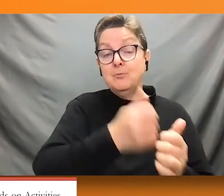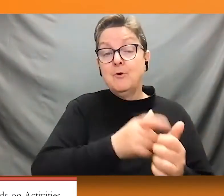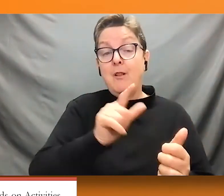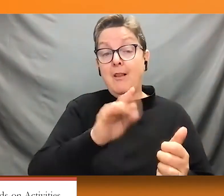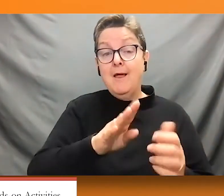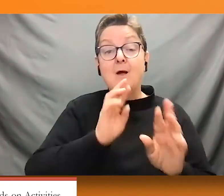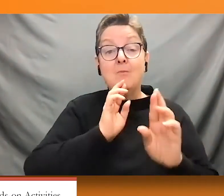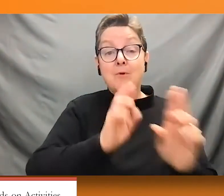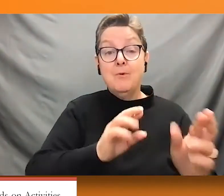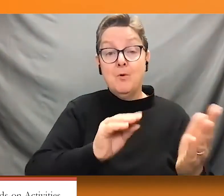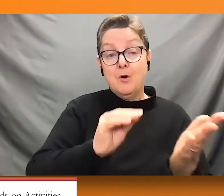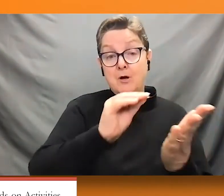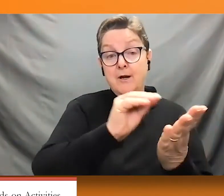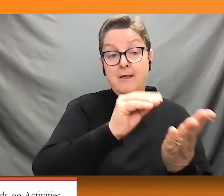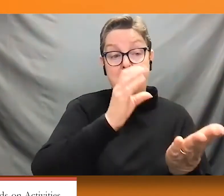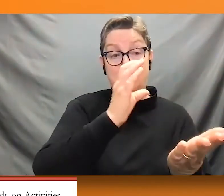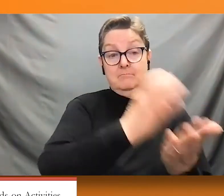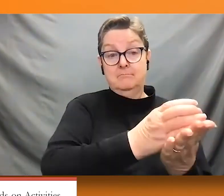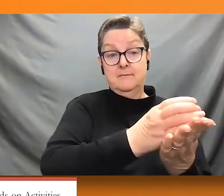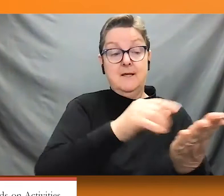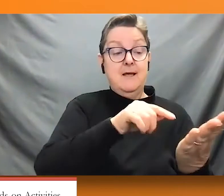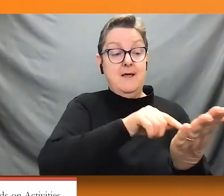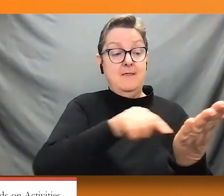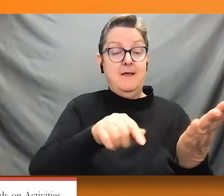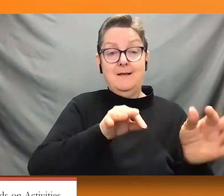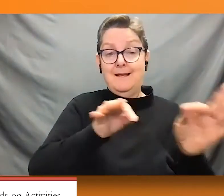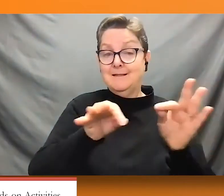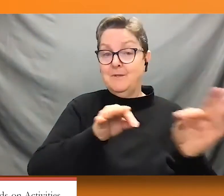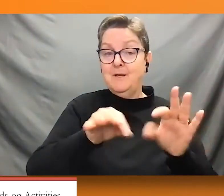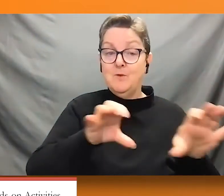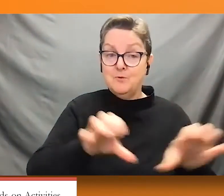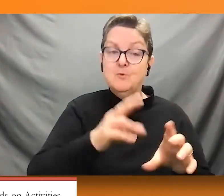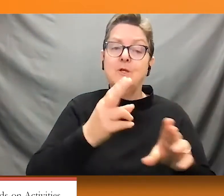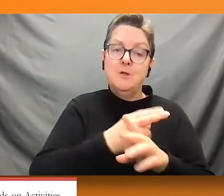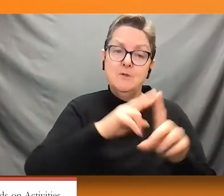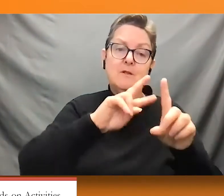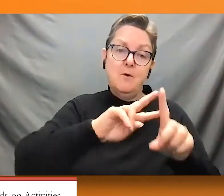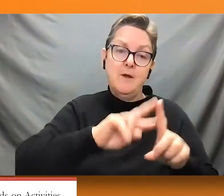and have them do a photo caption of the lab report and have the vocabulary word connected.